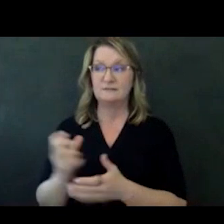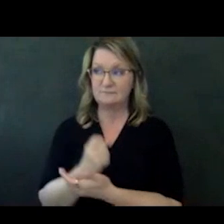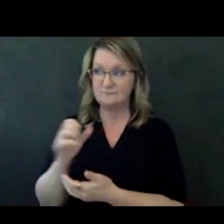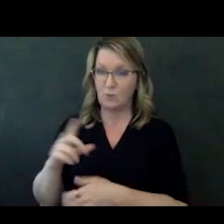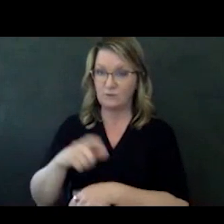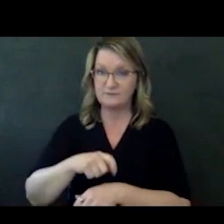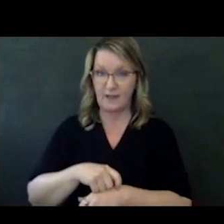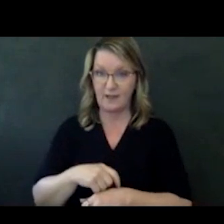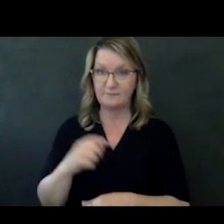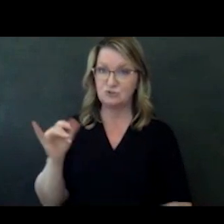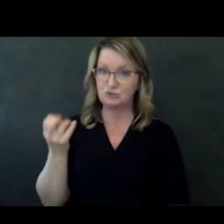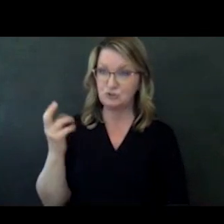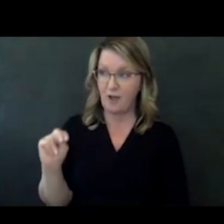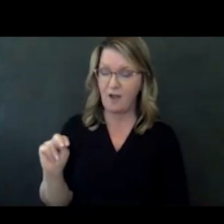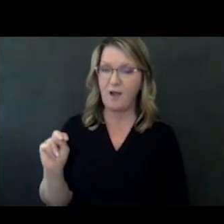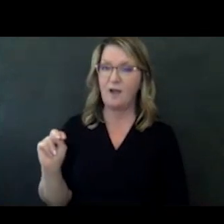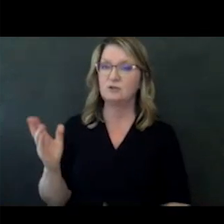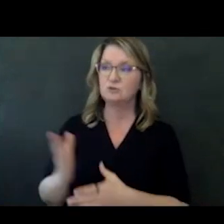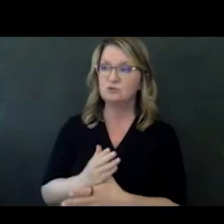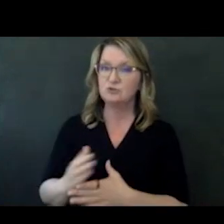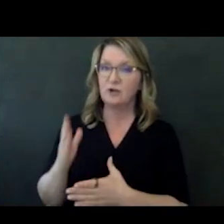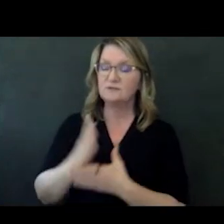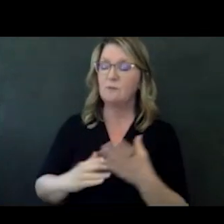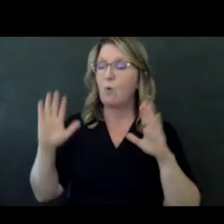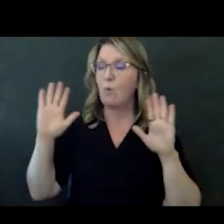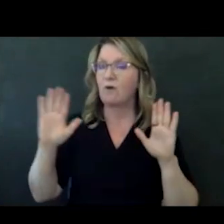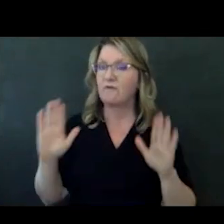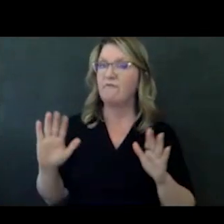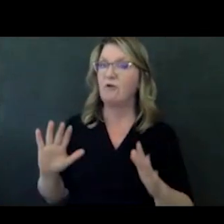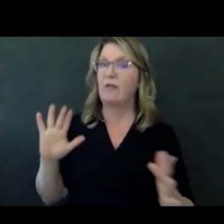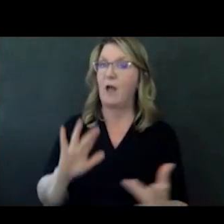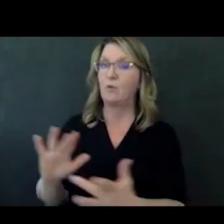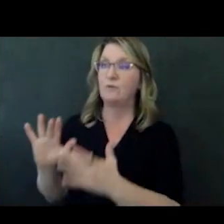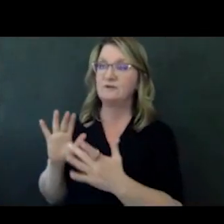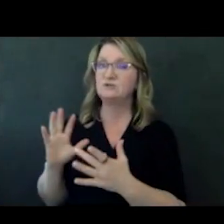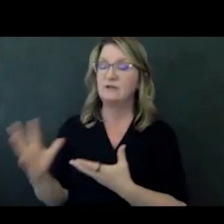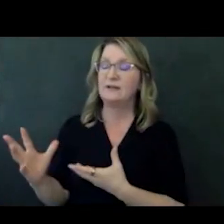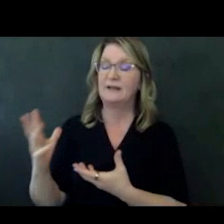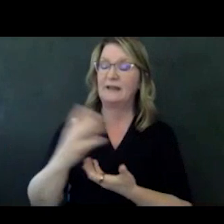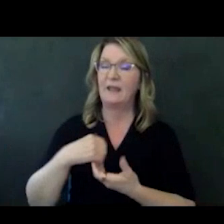us and share some of the wonderful outreach and engagement strategies that Employ 2 -1 -0 is